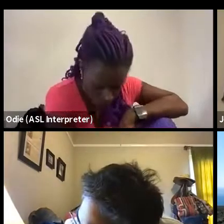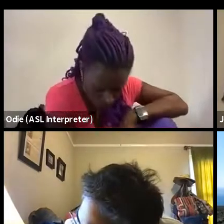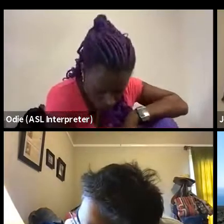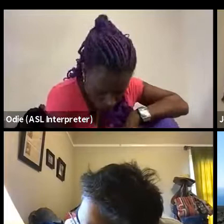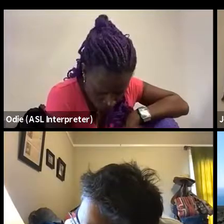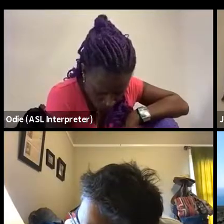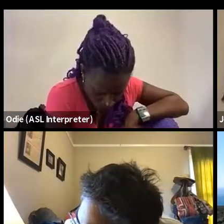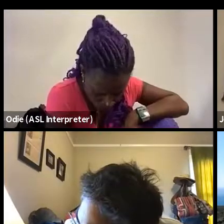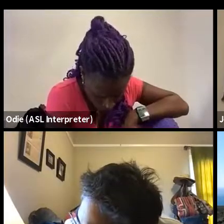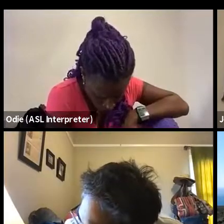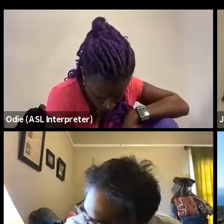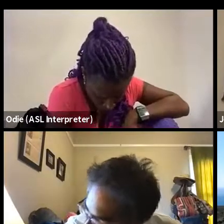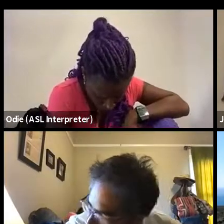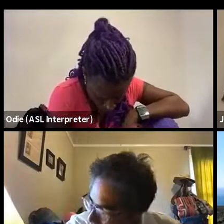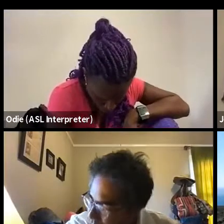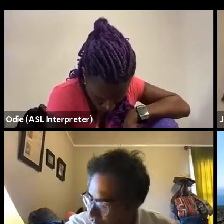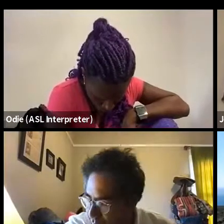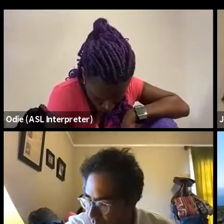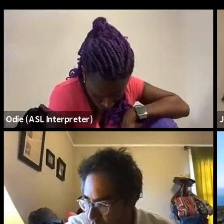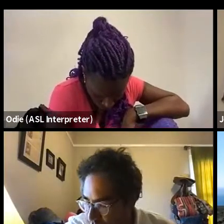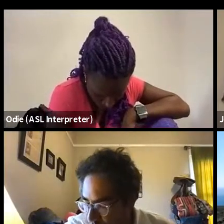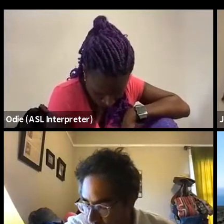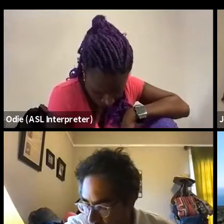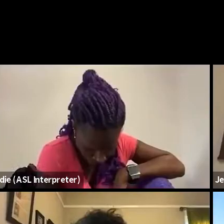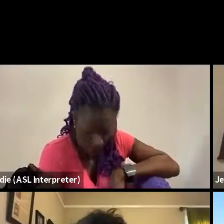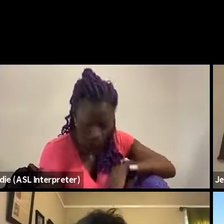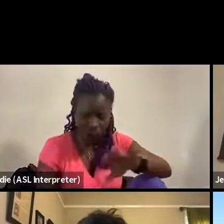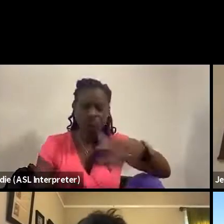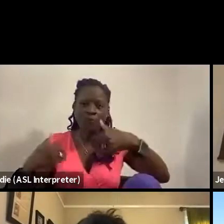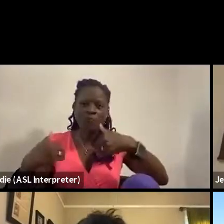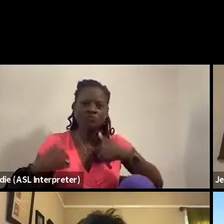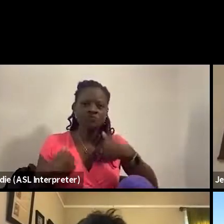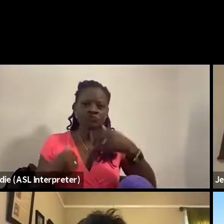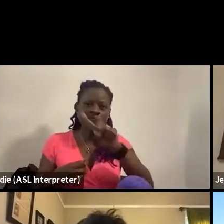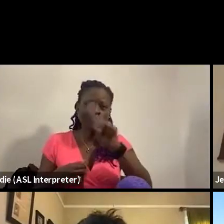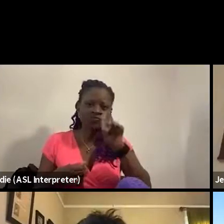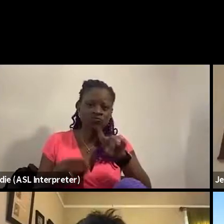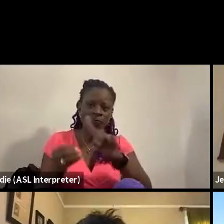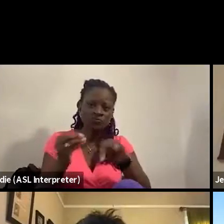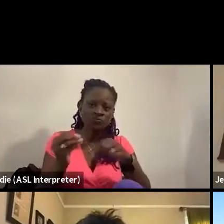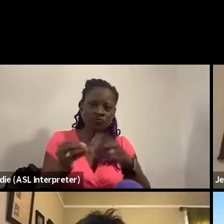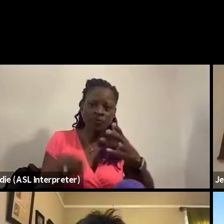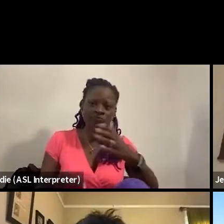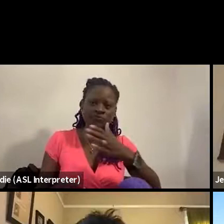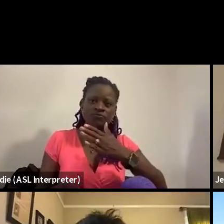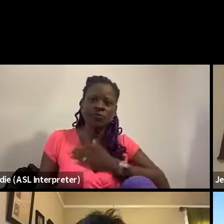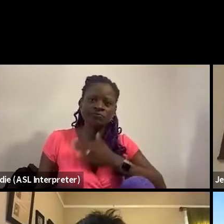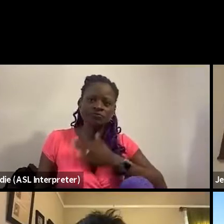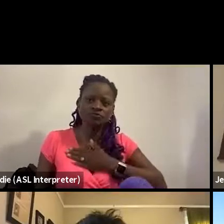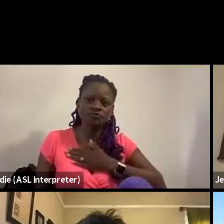and what will change regarding making appointments tomorrow,